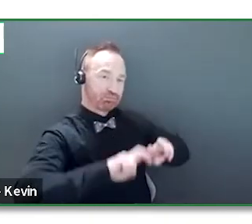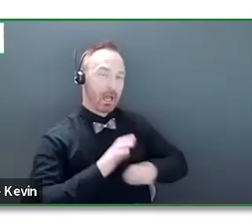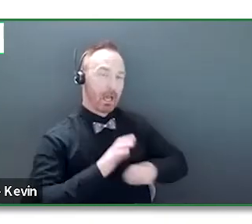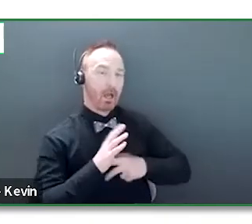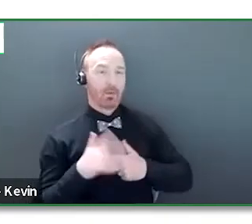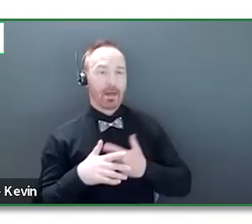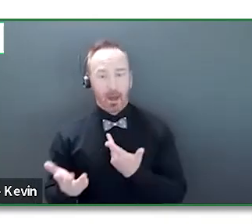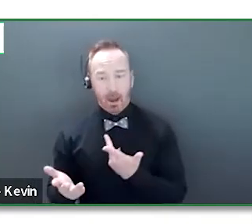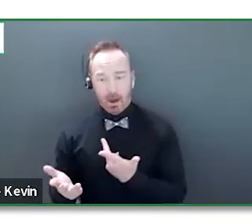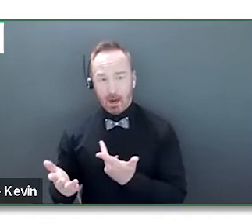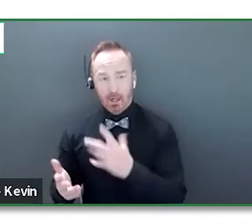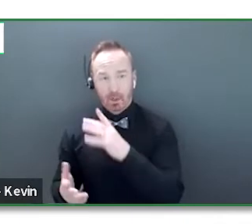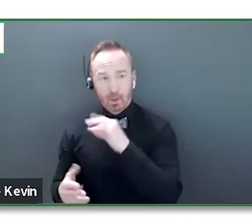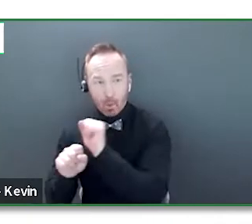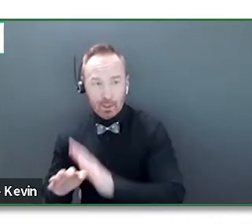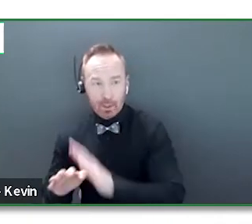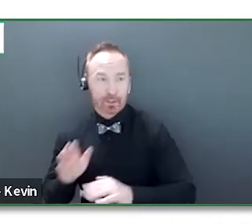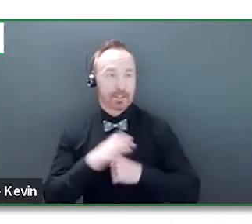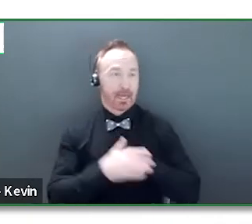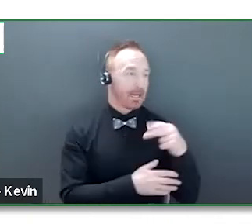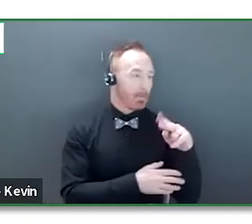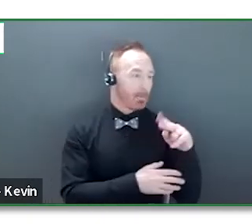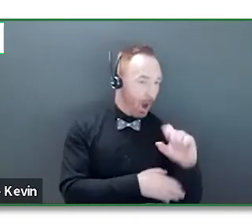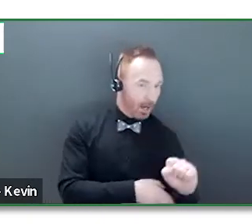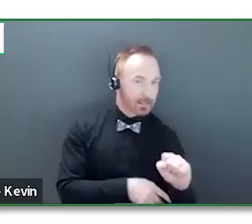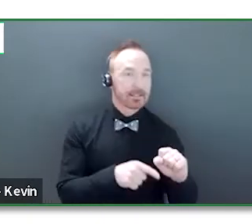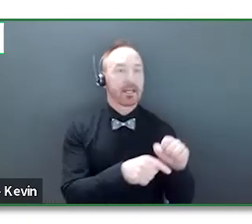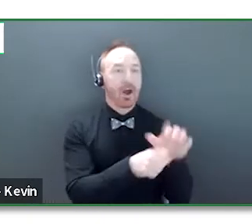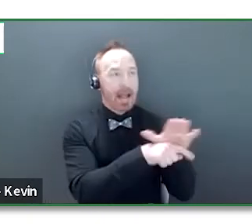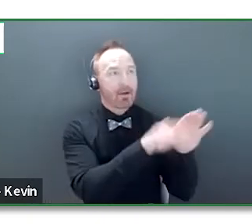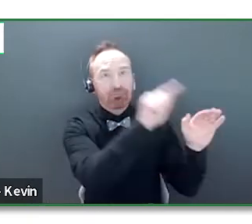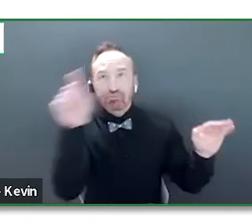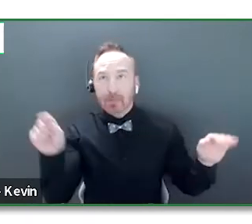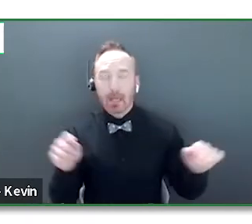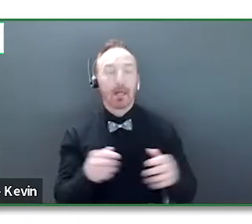We're doing as well working with our web colleagues doing a trip planning as I